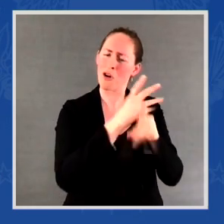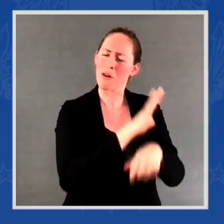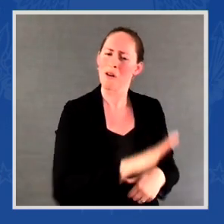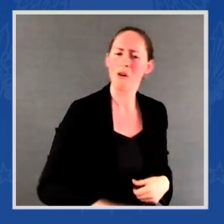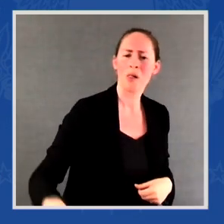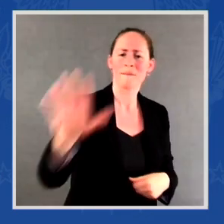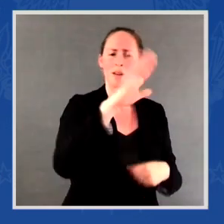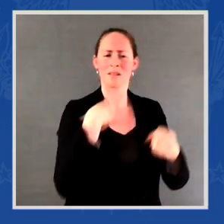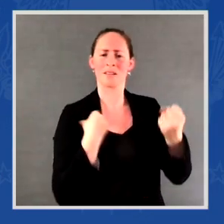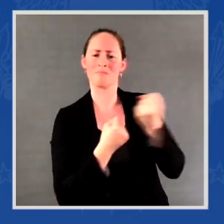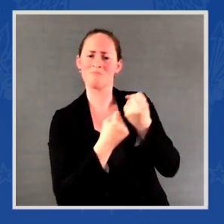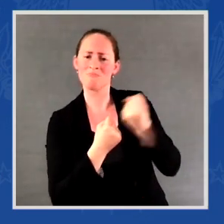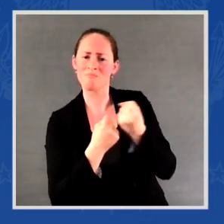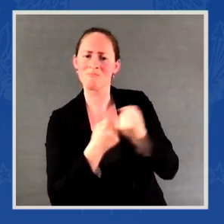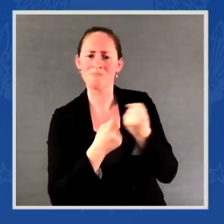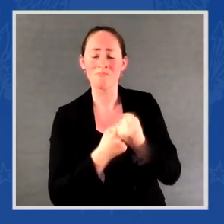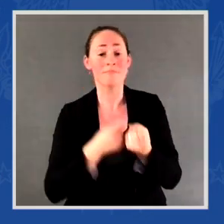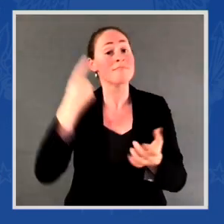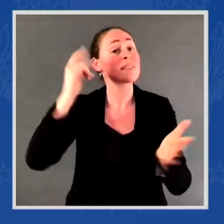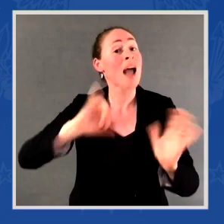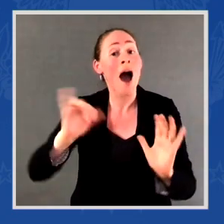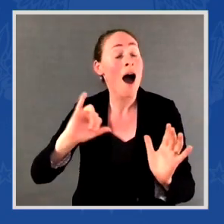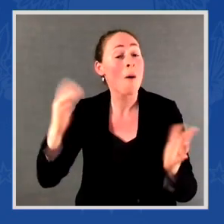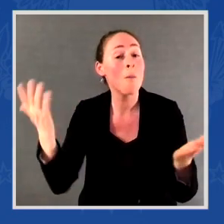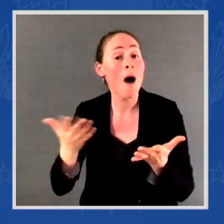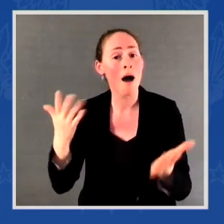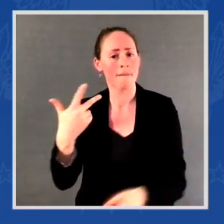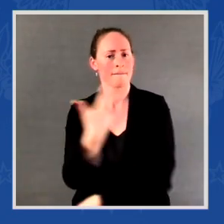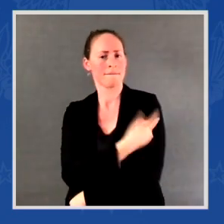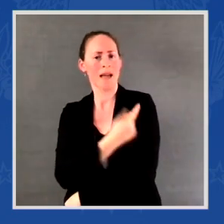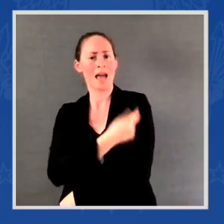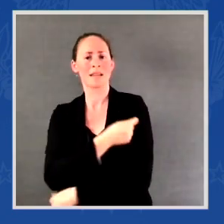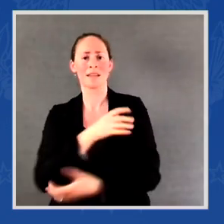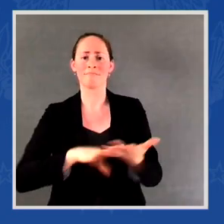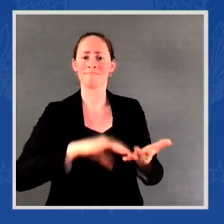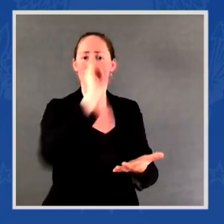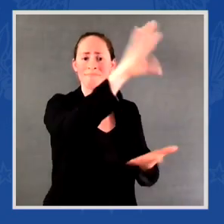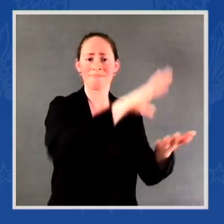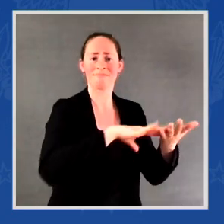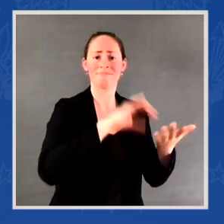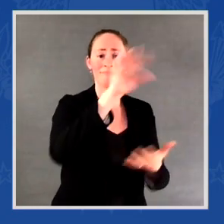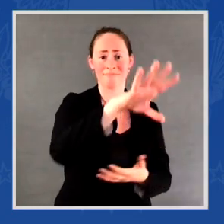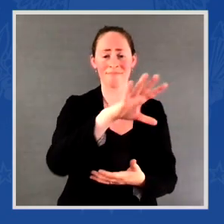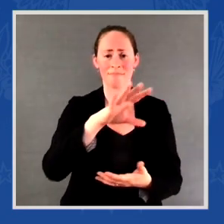to nations that are not our friends because the people are not the ones